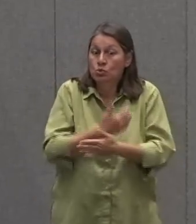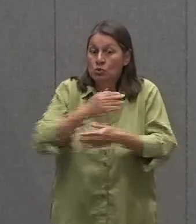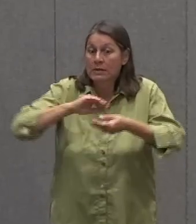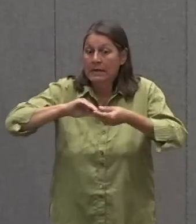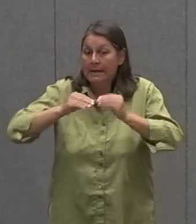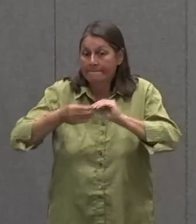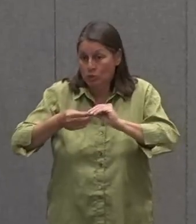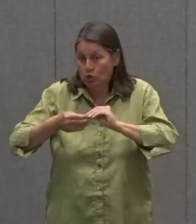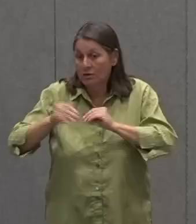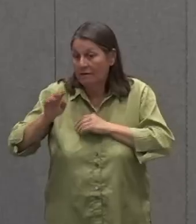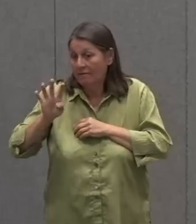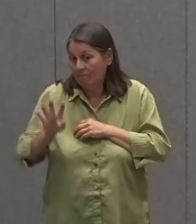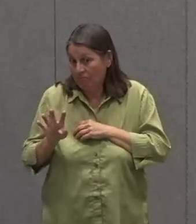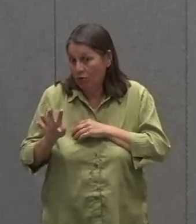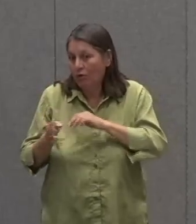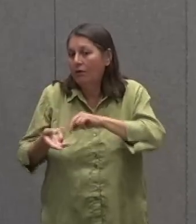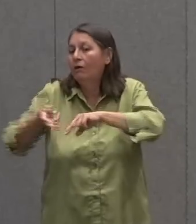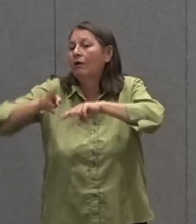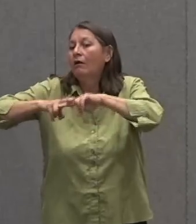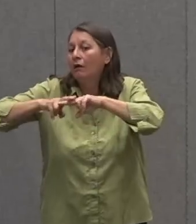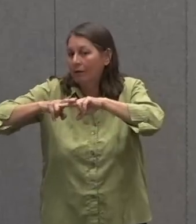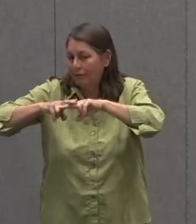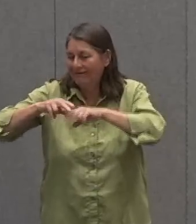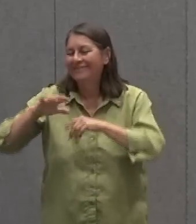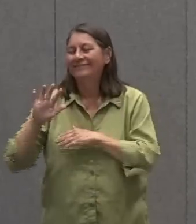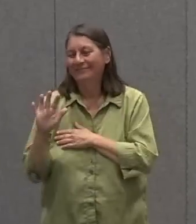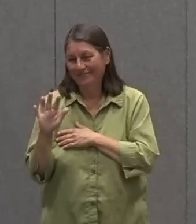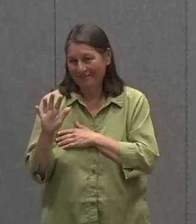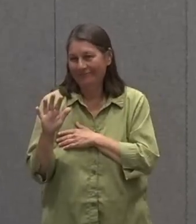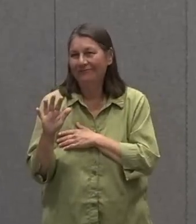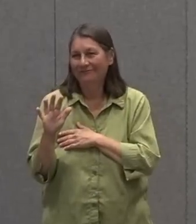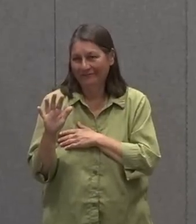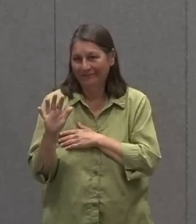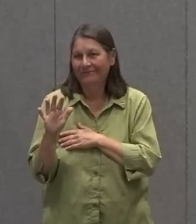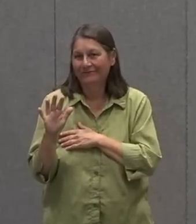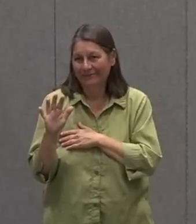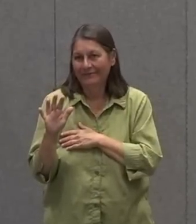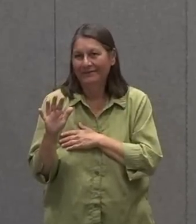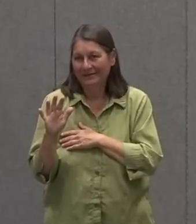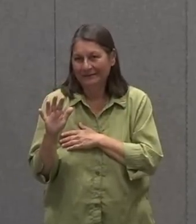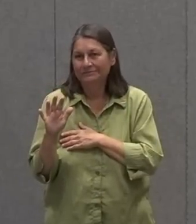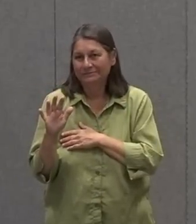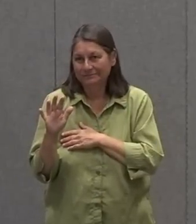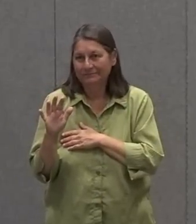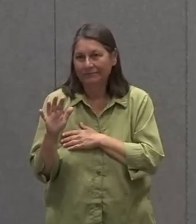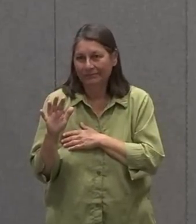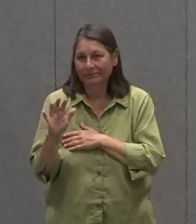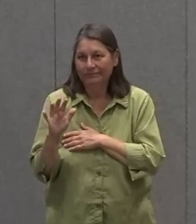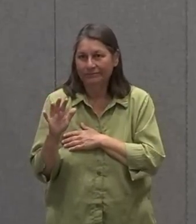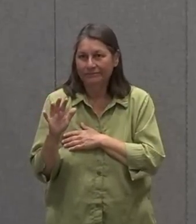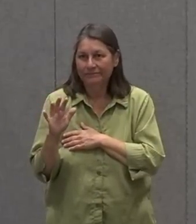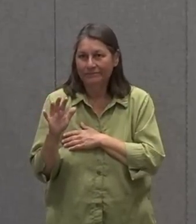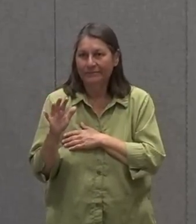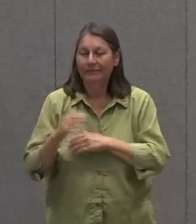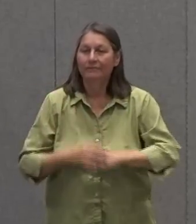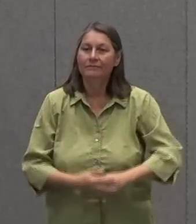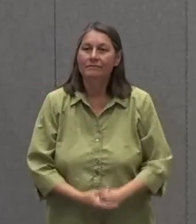to be 57 and 125 thousandths. Wow, that's just a mouthful to say.